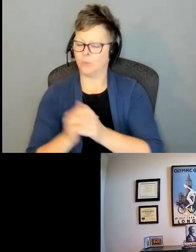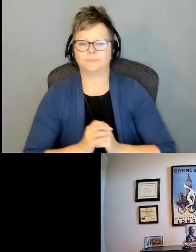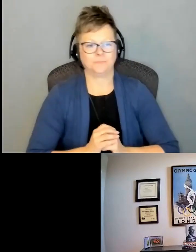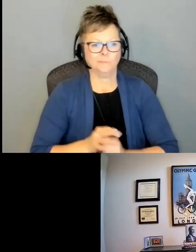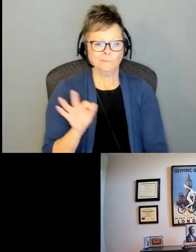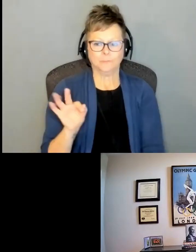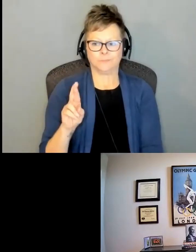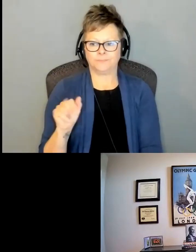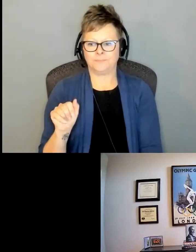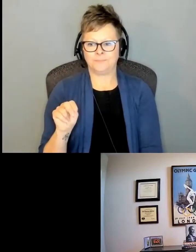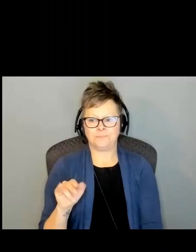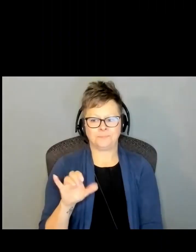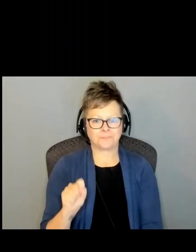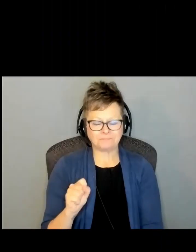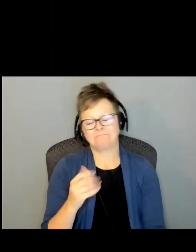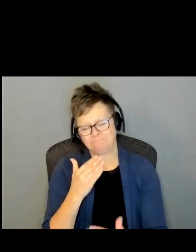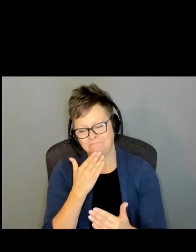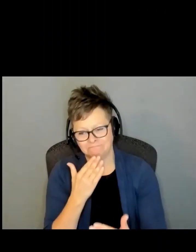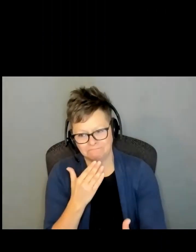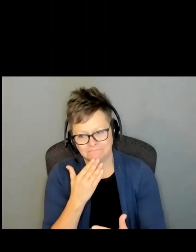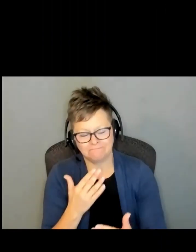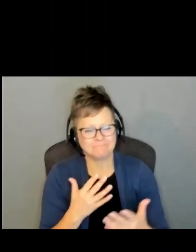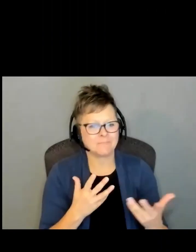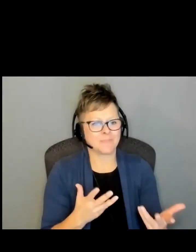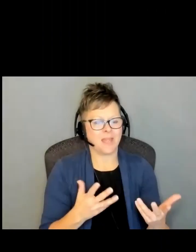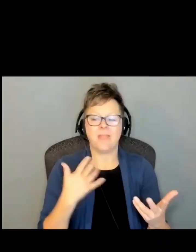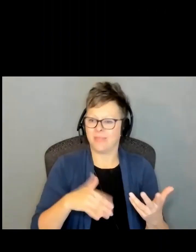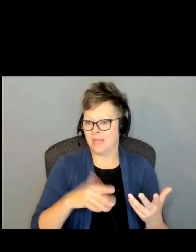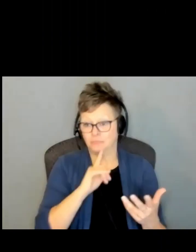And what a challenging thought.